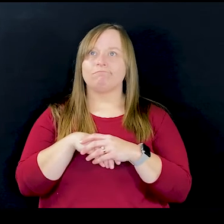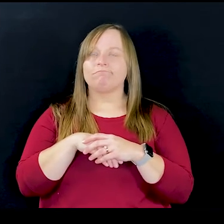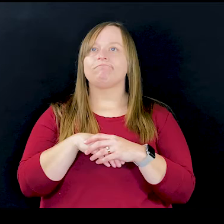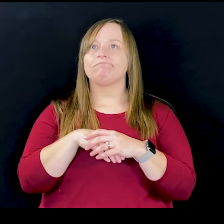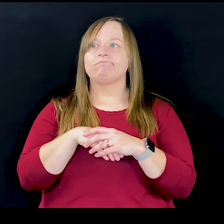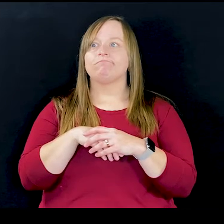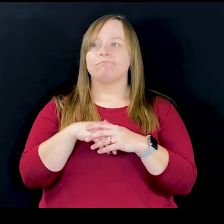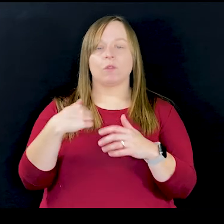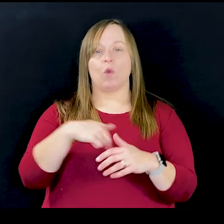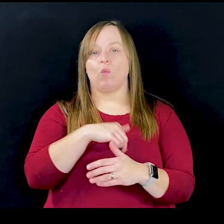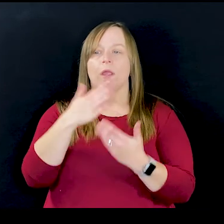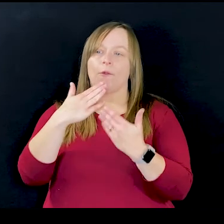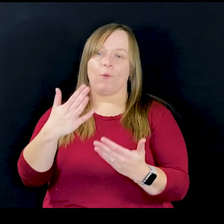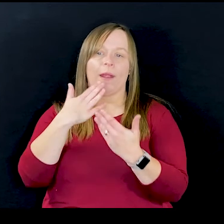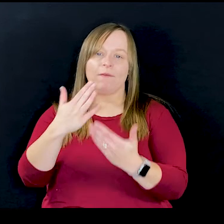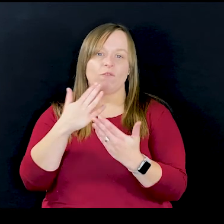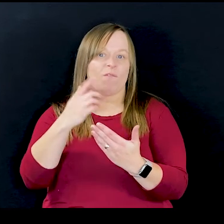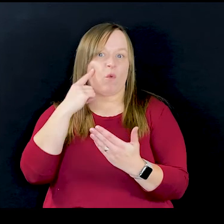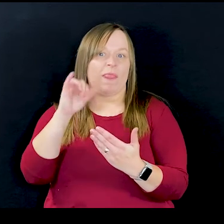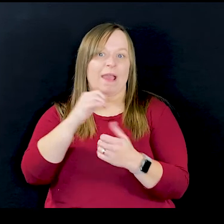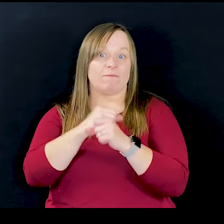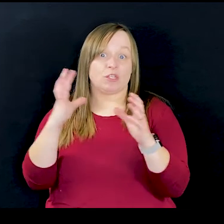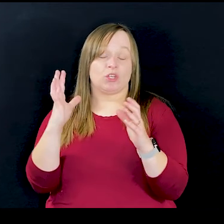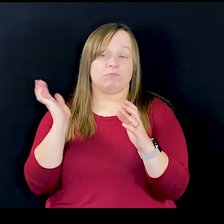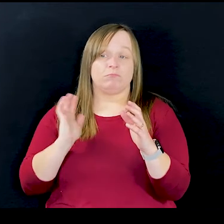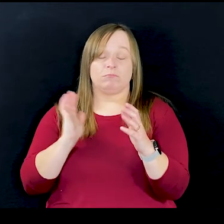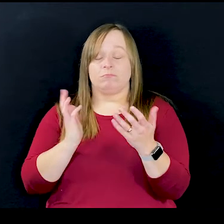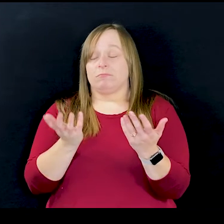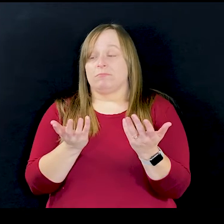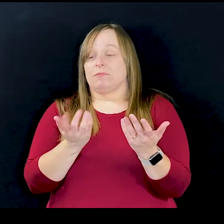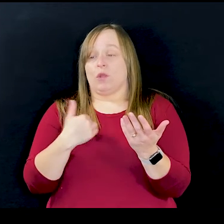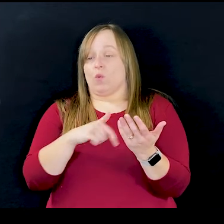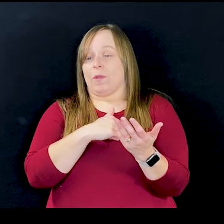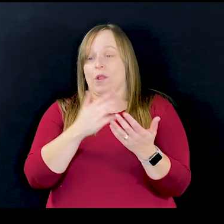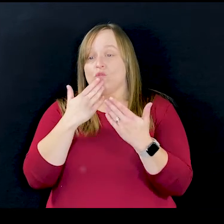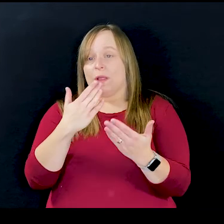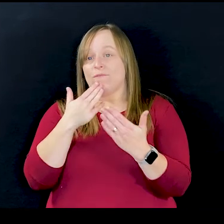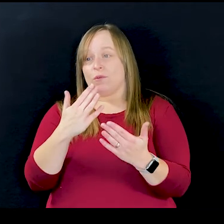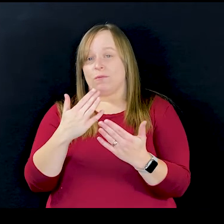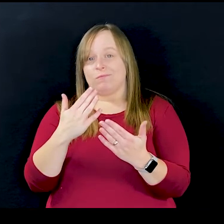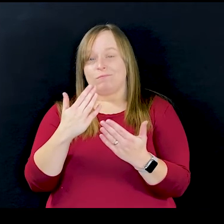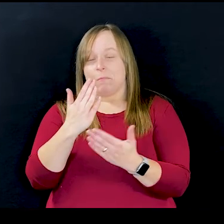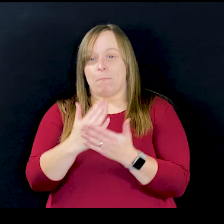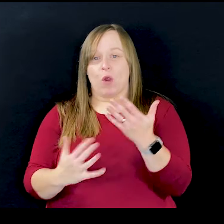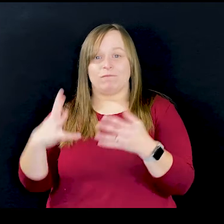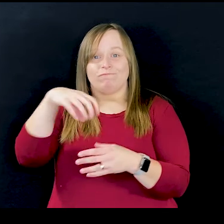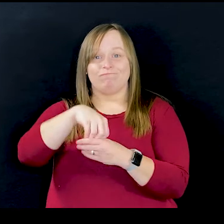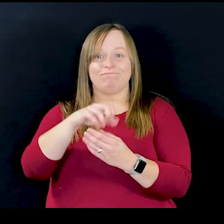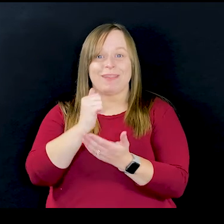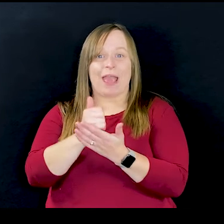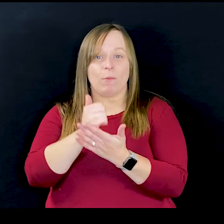And we are grateful for that vision, and we're grateful that we are part of helping